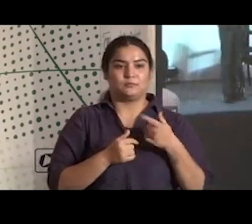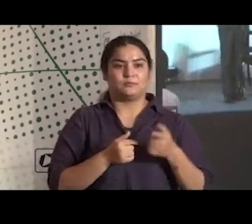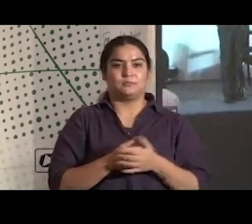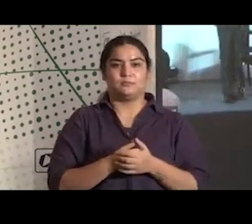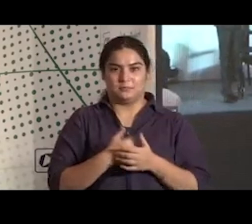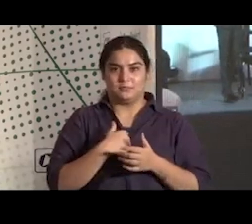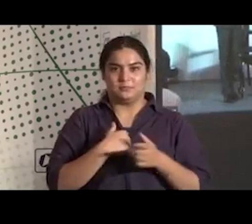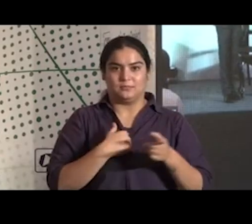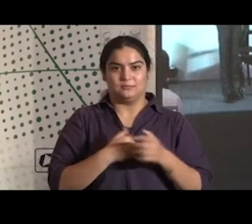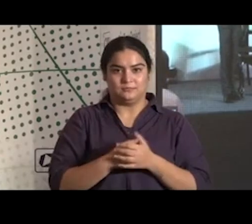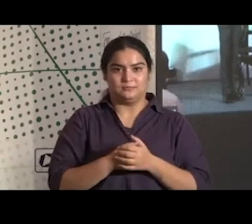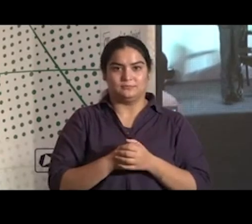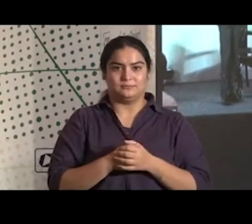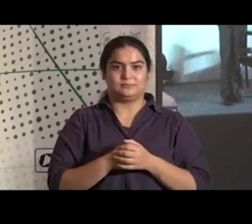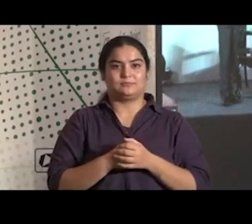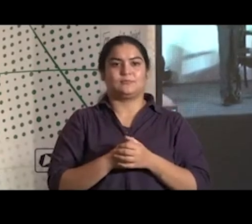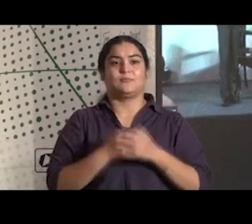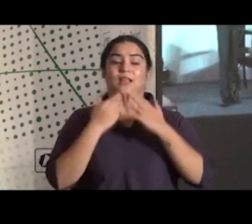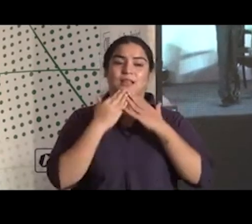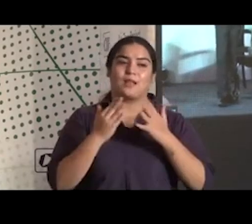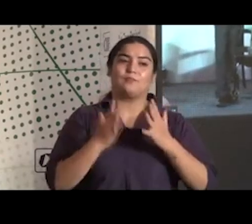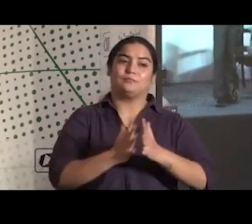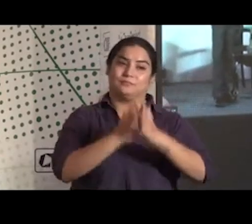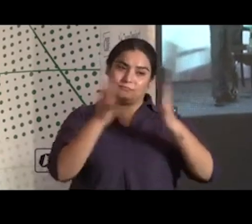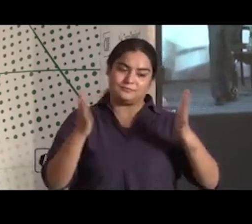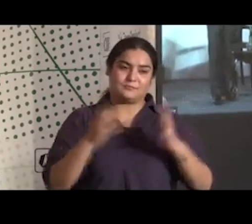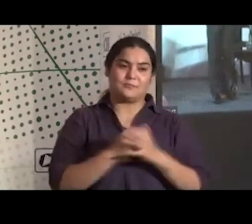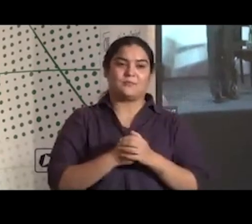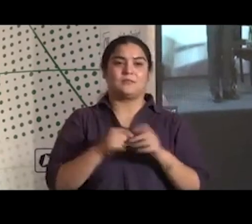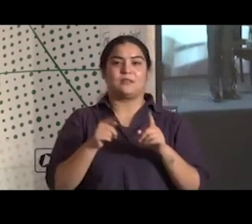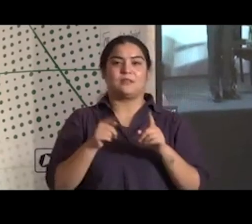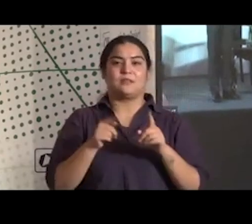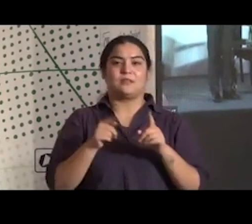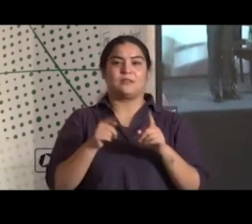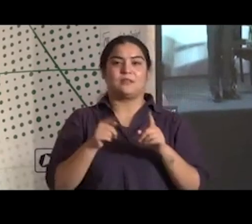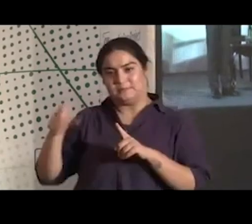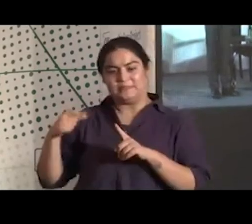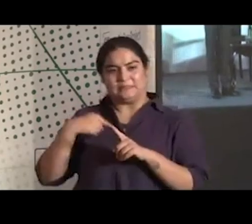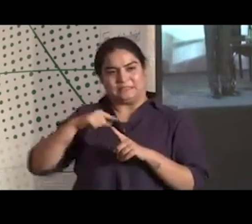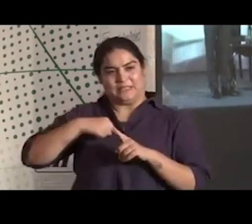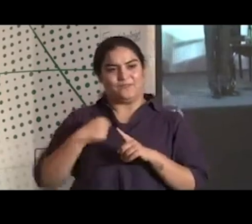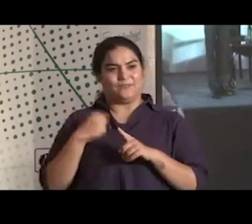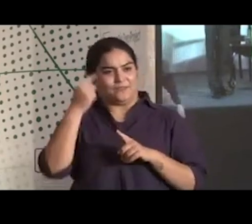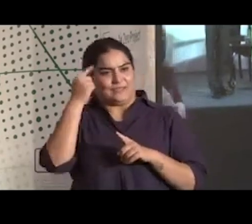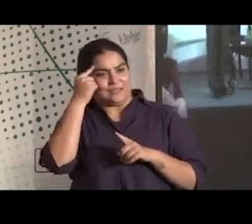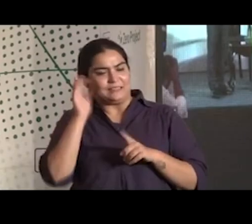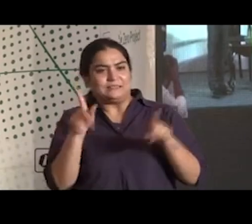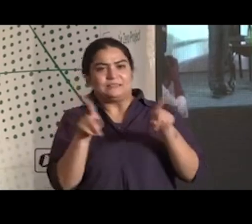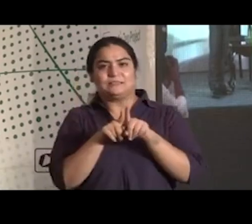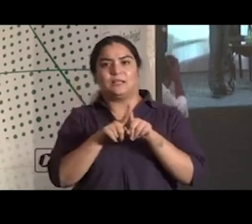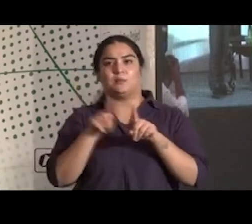or some personally, thank you from my personal perspective and from the perspective of to see your project.